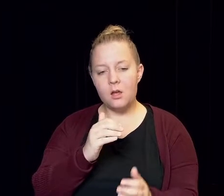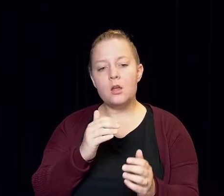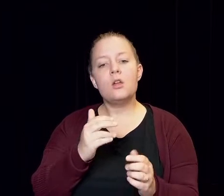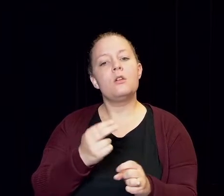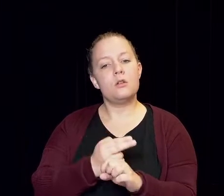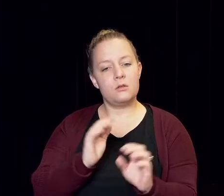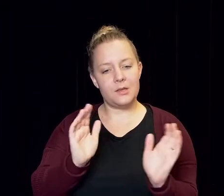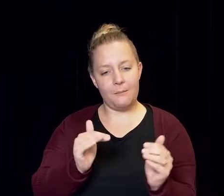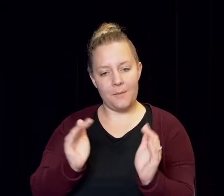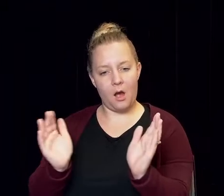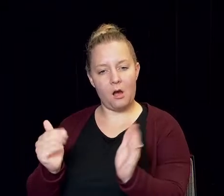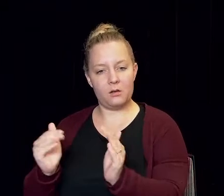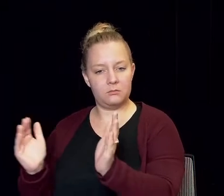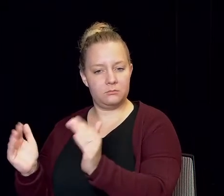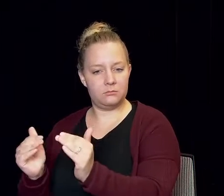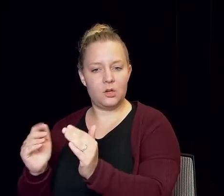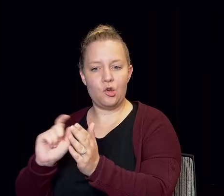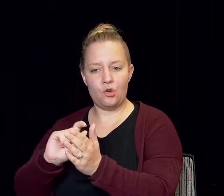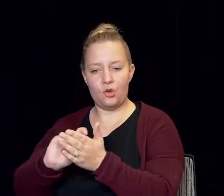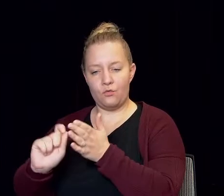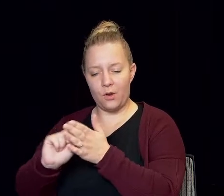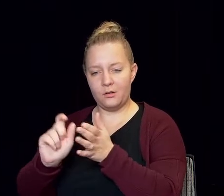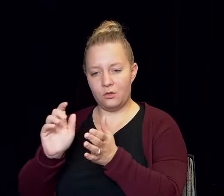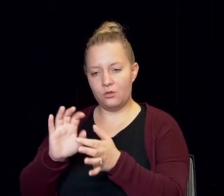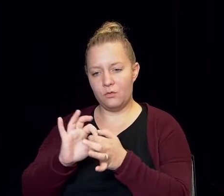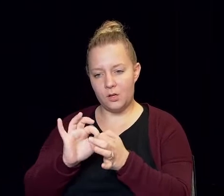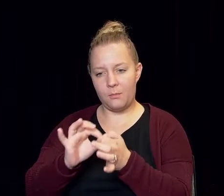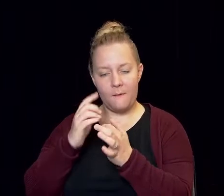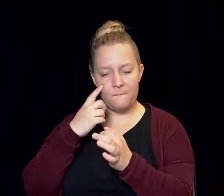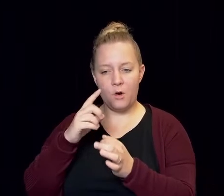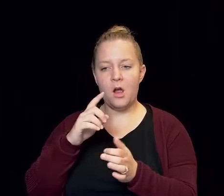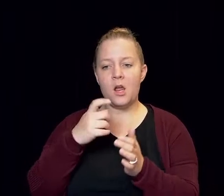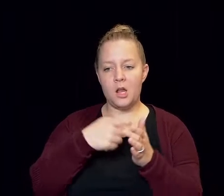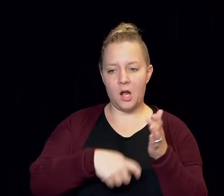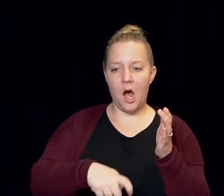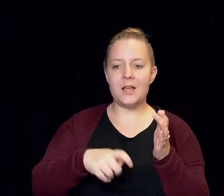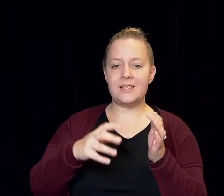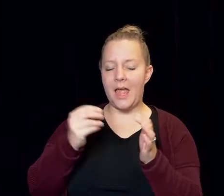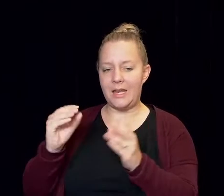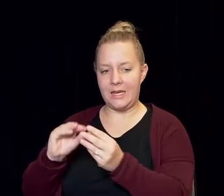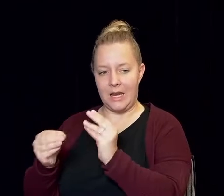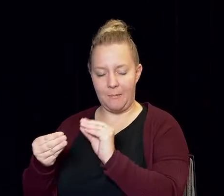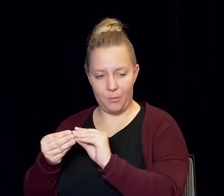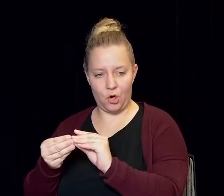just blanks, to write the relationship of the cost and number of pizzas as a ratio in simplest form.